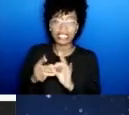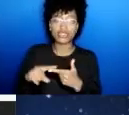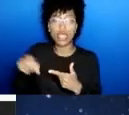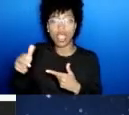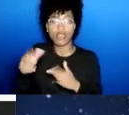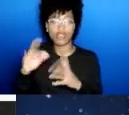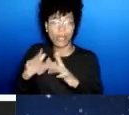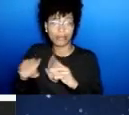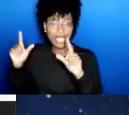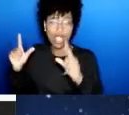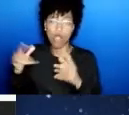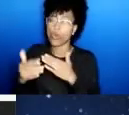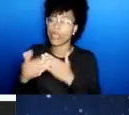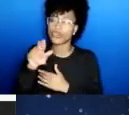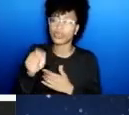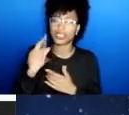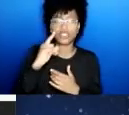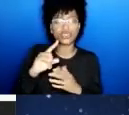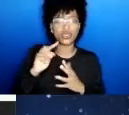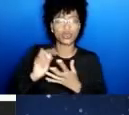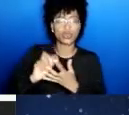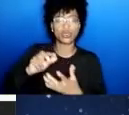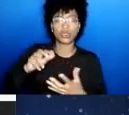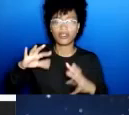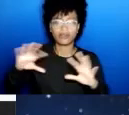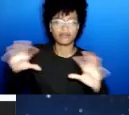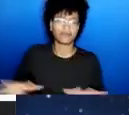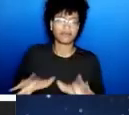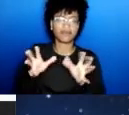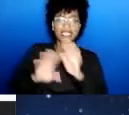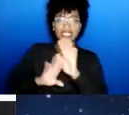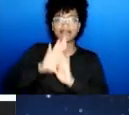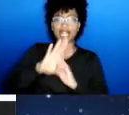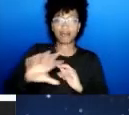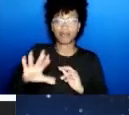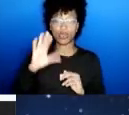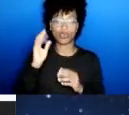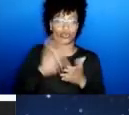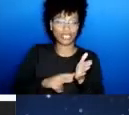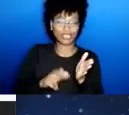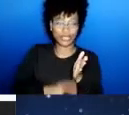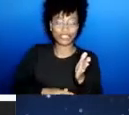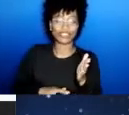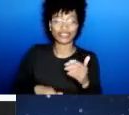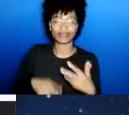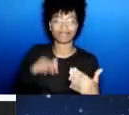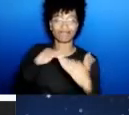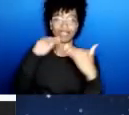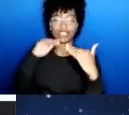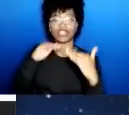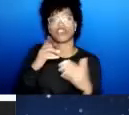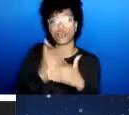research in the detail that it deserves. 06:34:52 You can see here that there are some